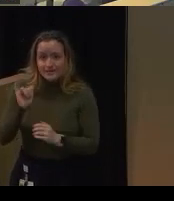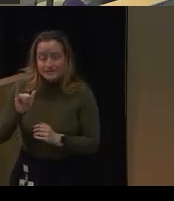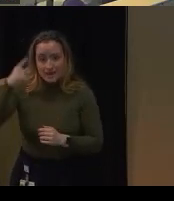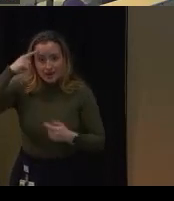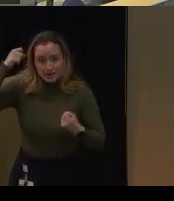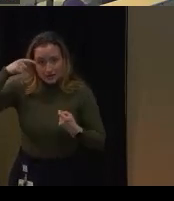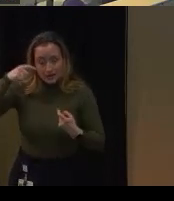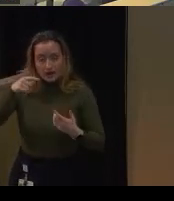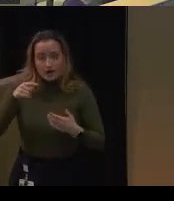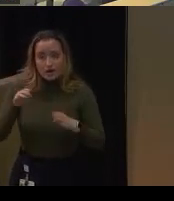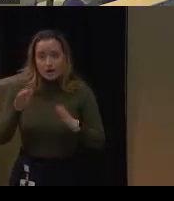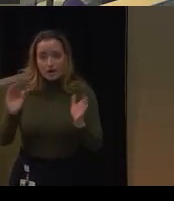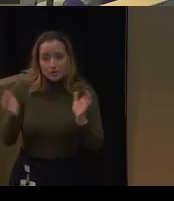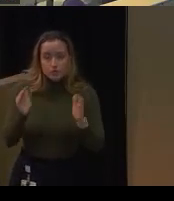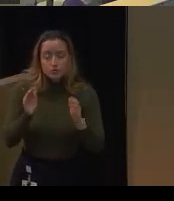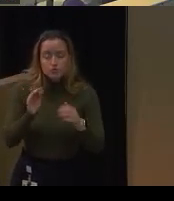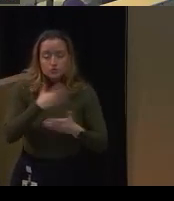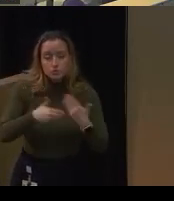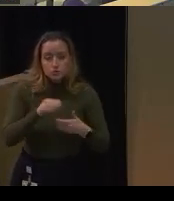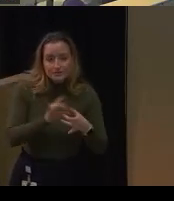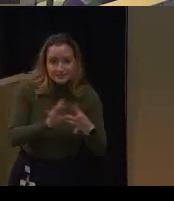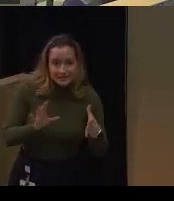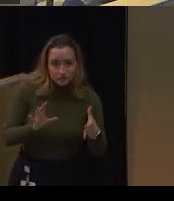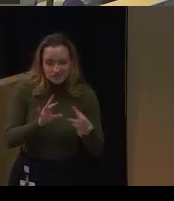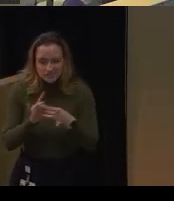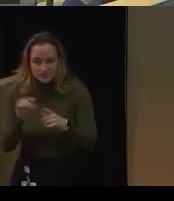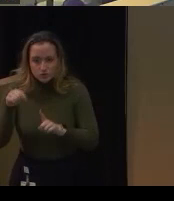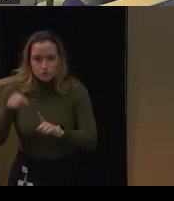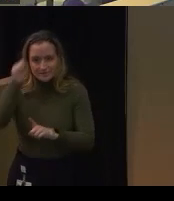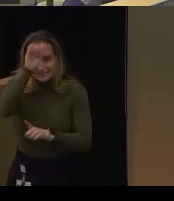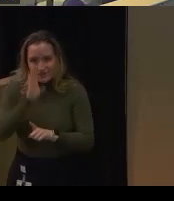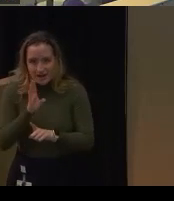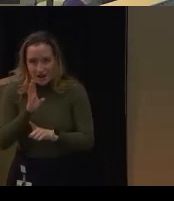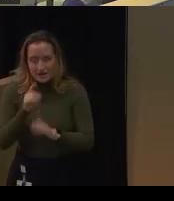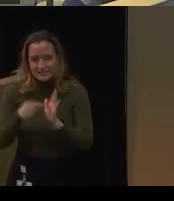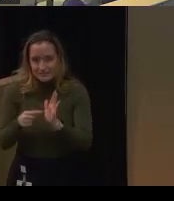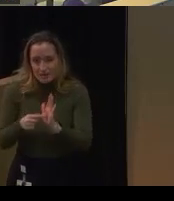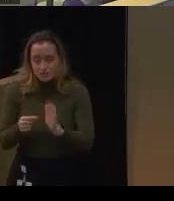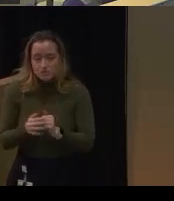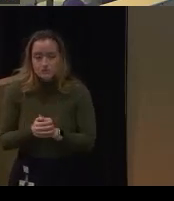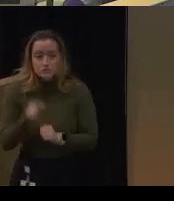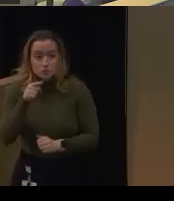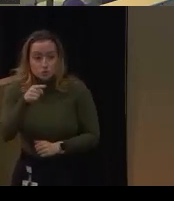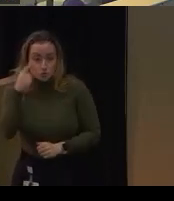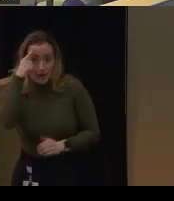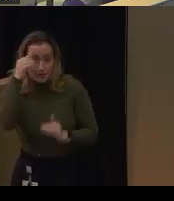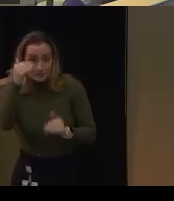social disconnection um and schizophrenia symptoms if you would expect to see similar kind of like